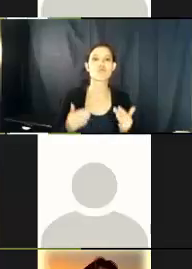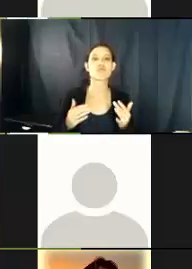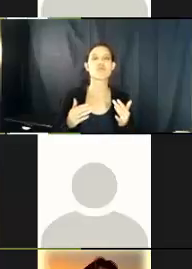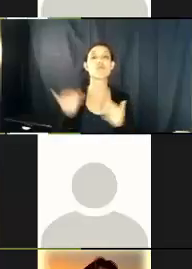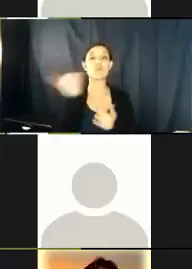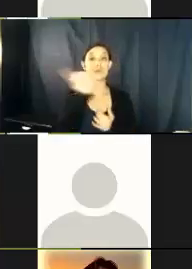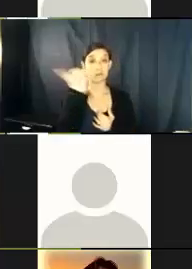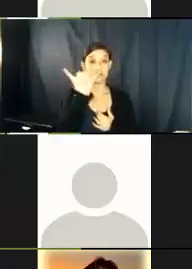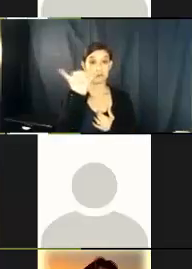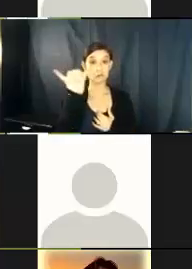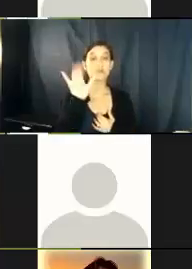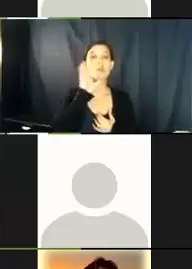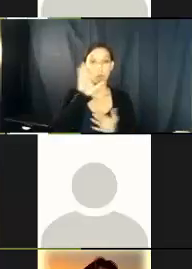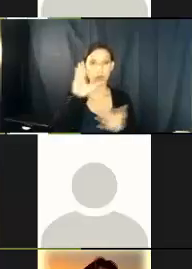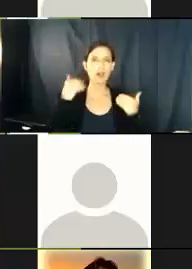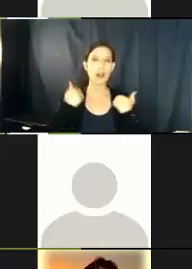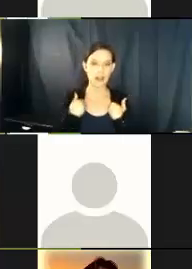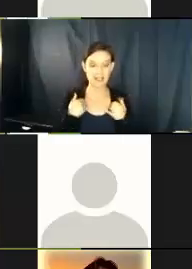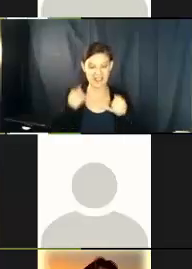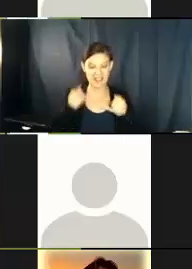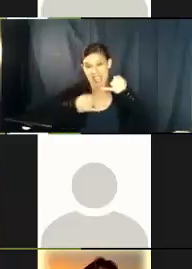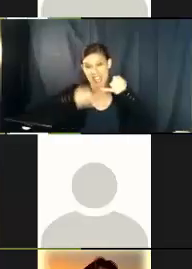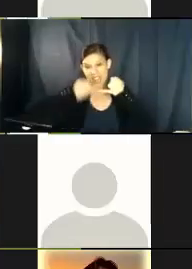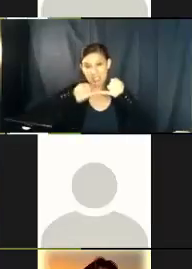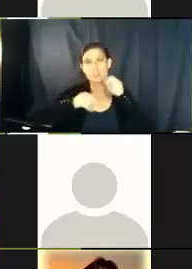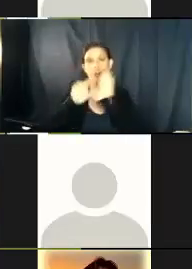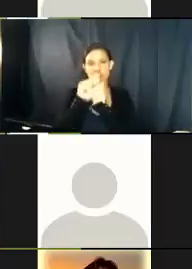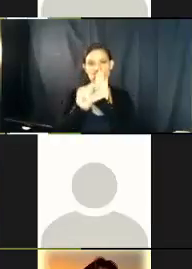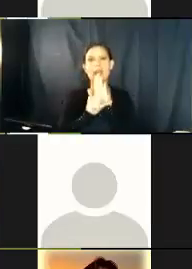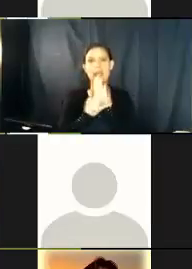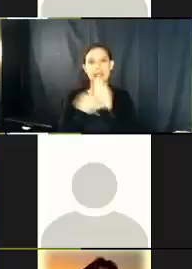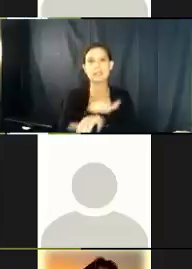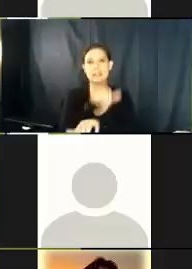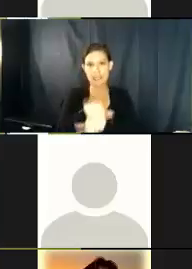there will be a graded assignment at the end so one safe practice they know they've gotten